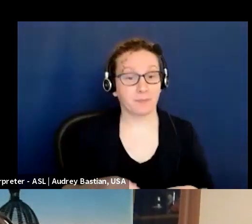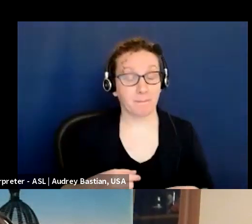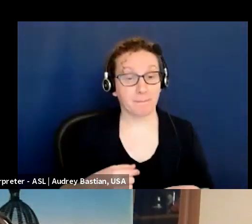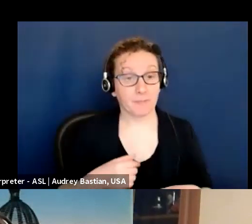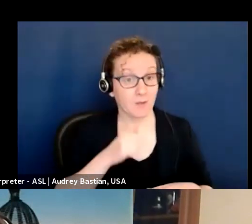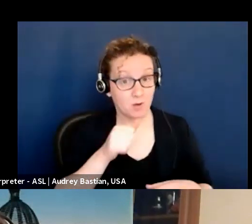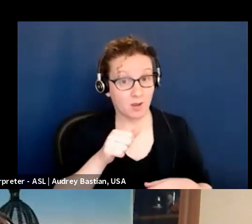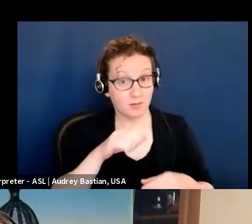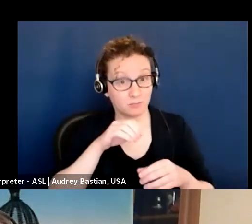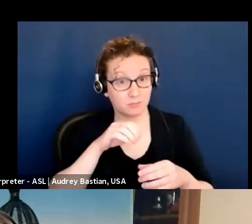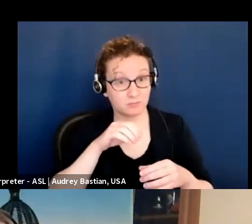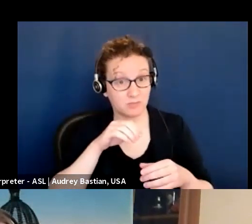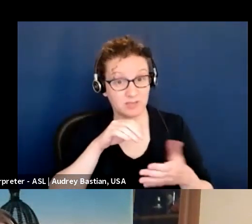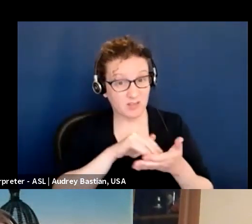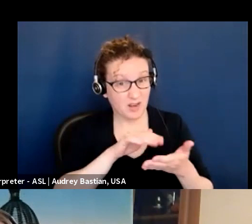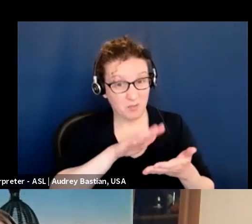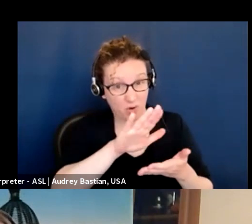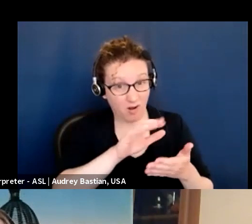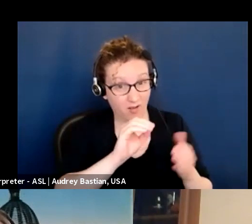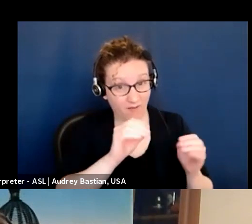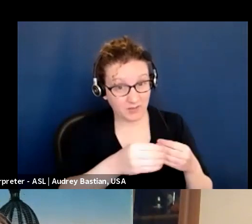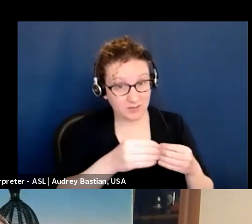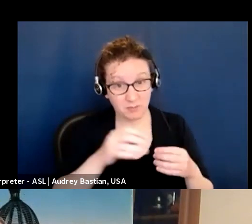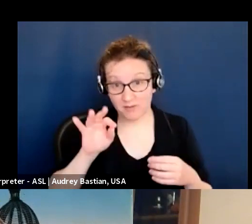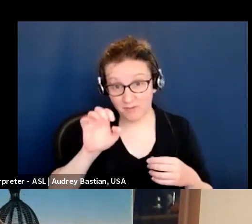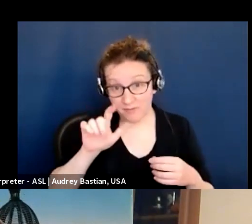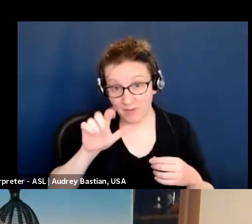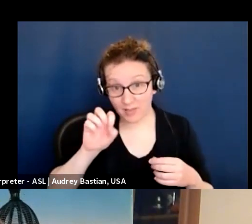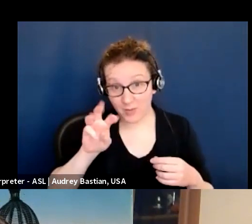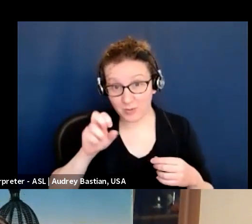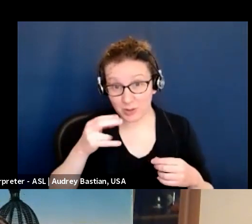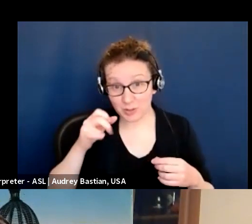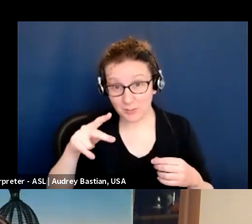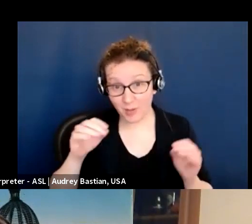but through the fellowship office? >> SAMSARA COUNTS: Yes. I think they work